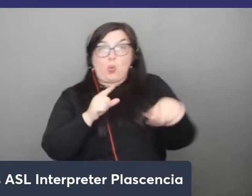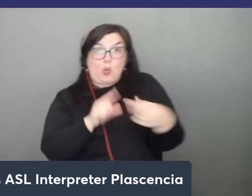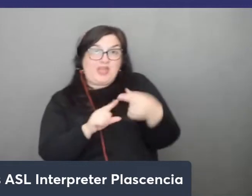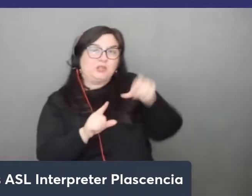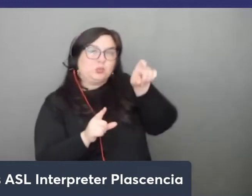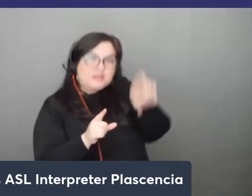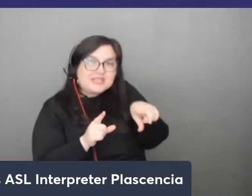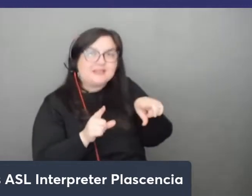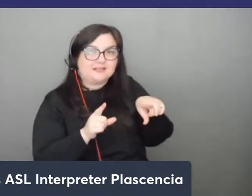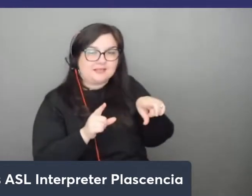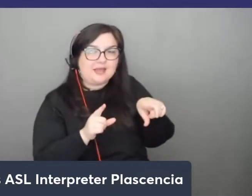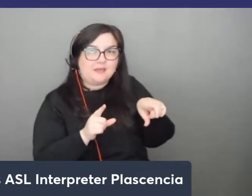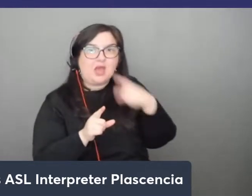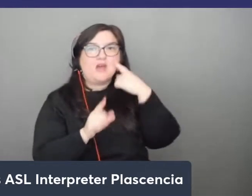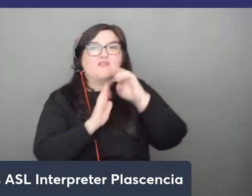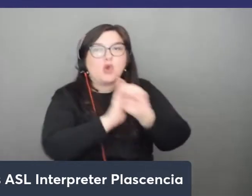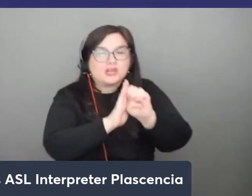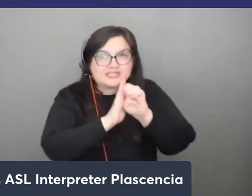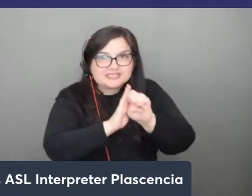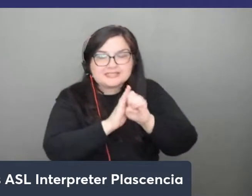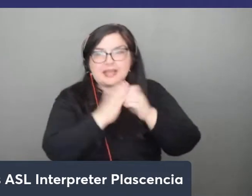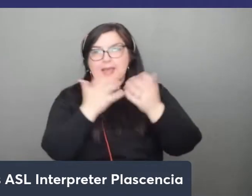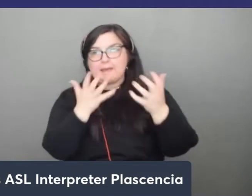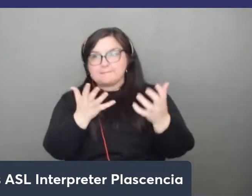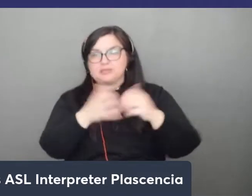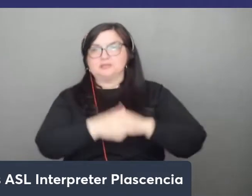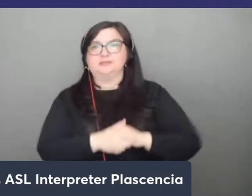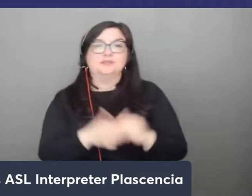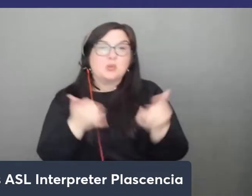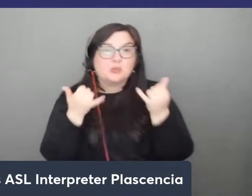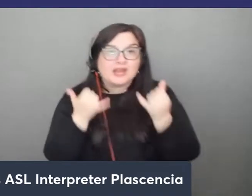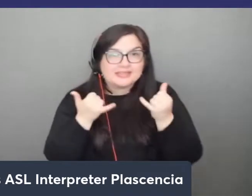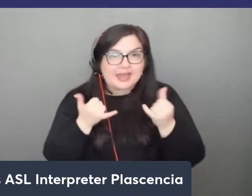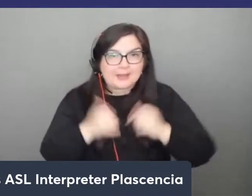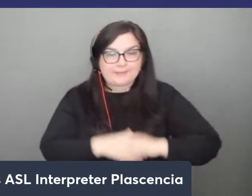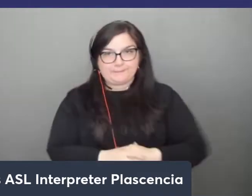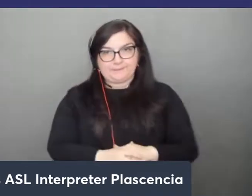So examples of services that we're using right now is, one,